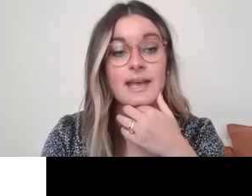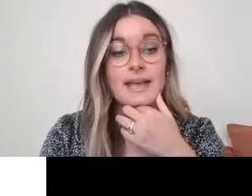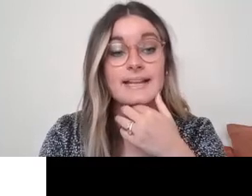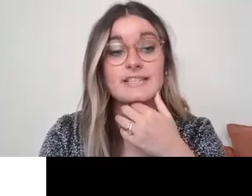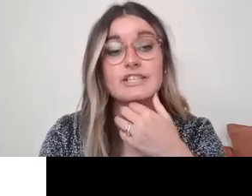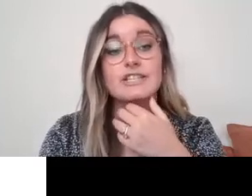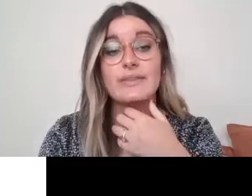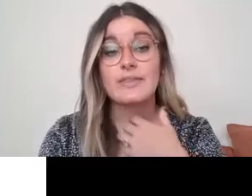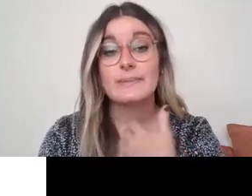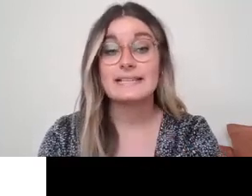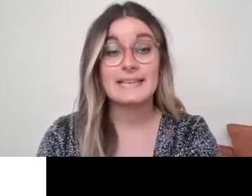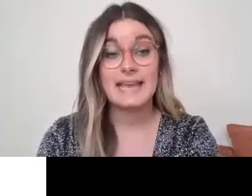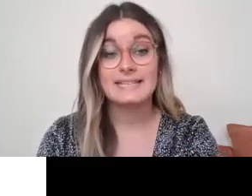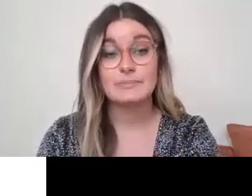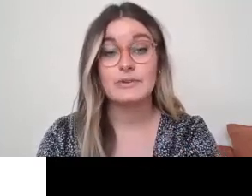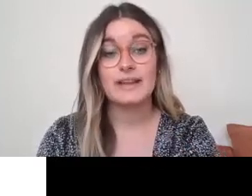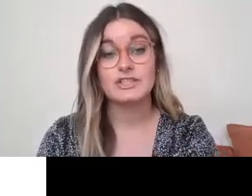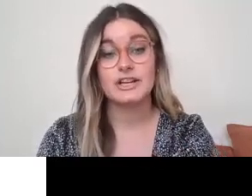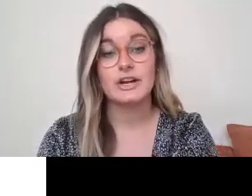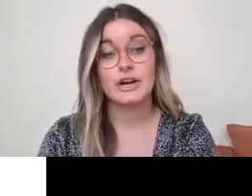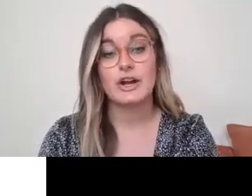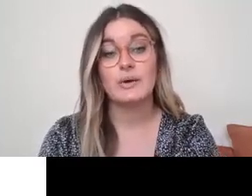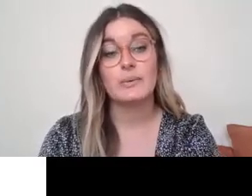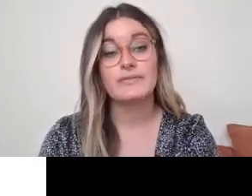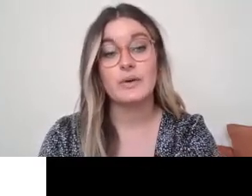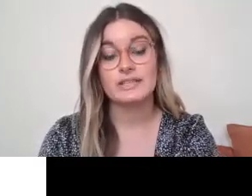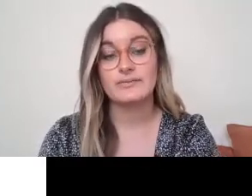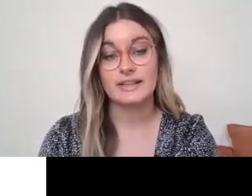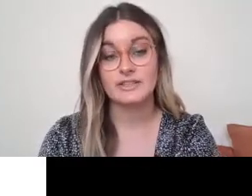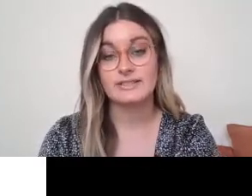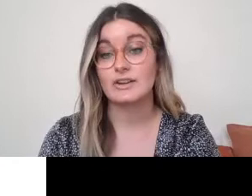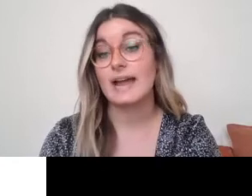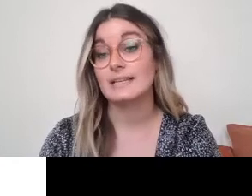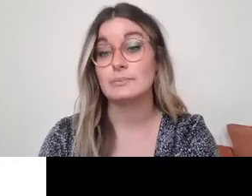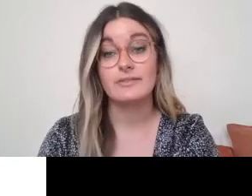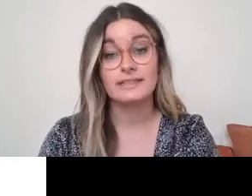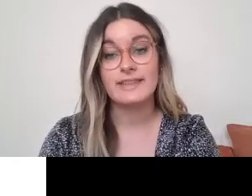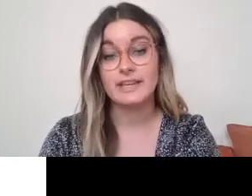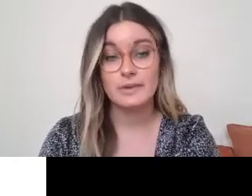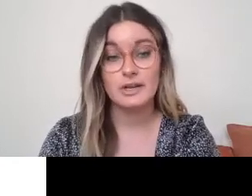And it's good to know that the biggest gains in prevention occur when we focus on factors that are highly prevalent in the community